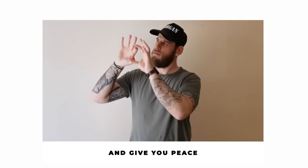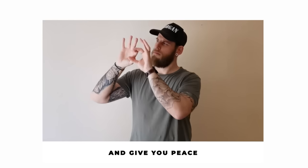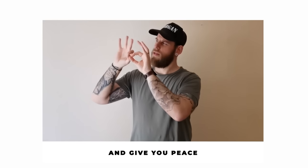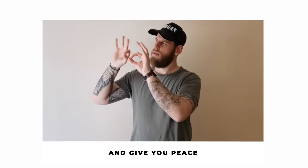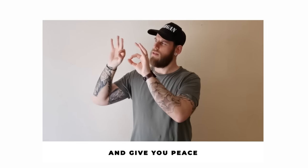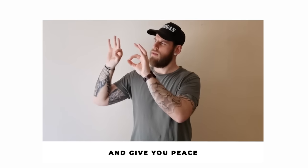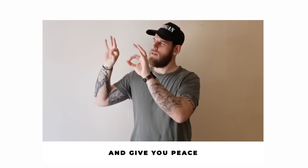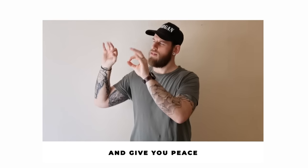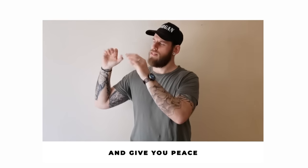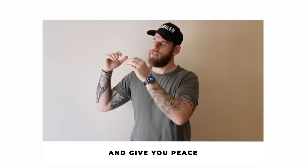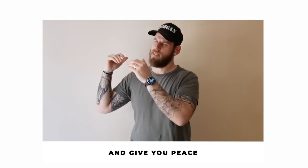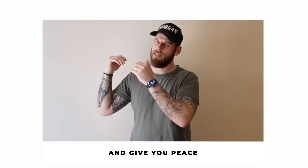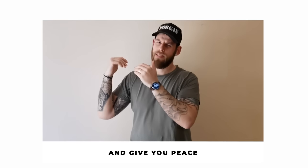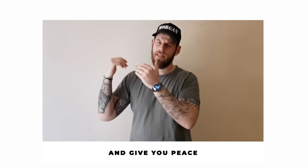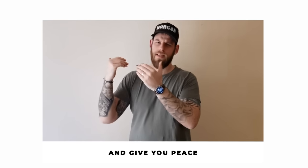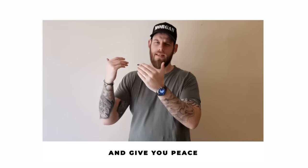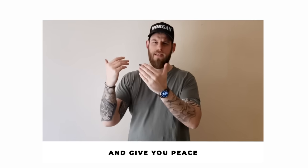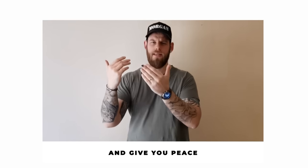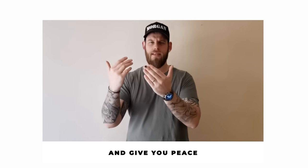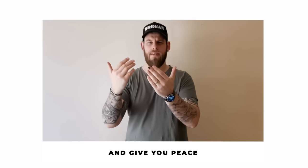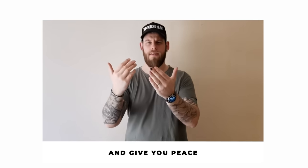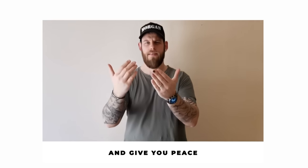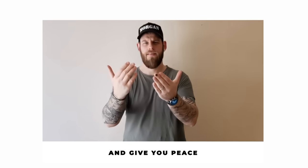And give you peace